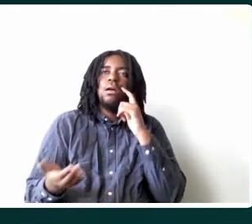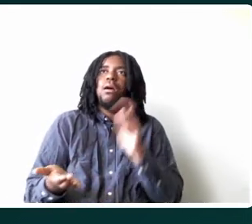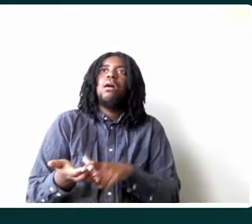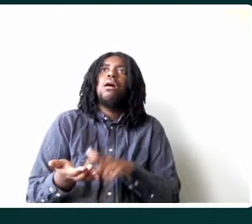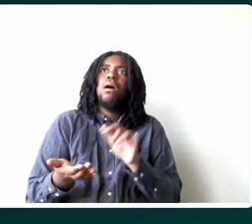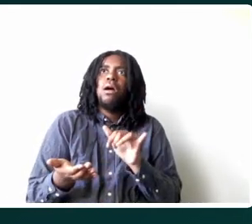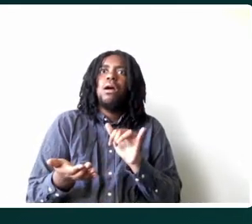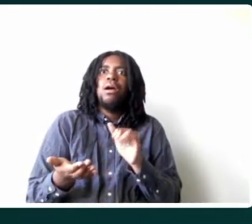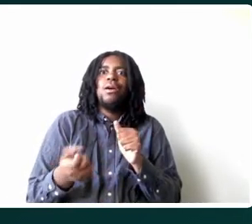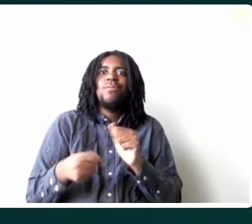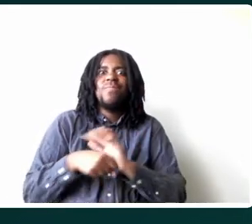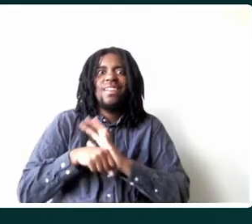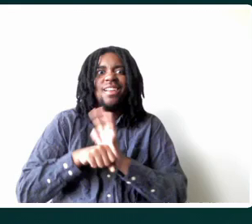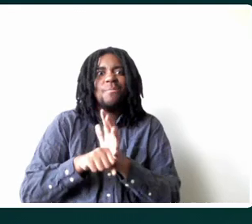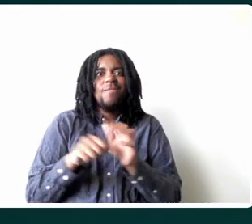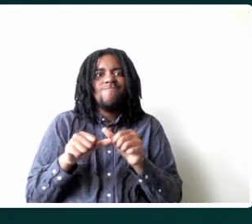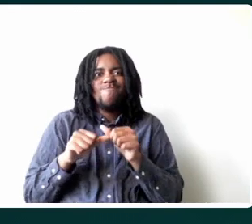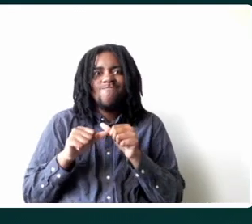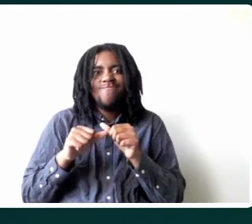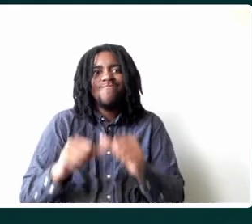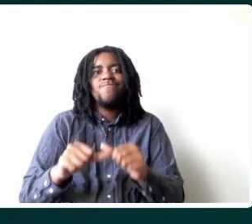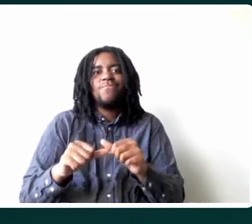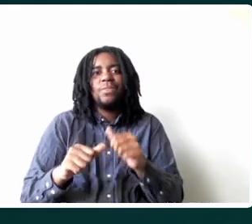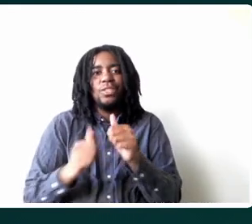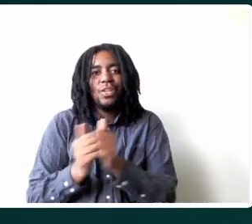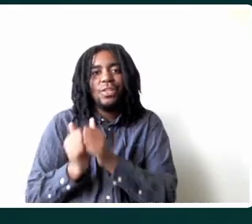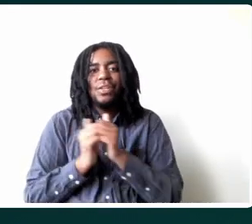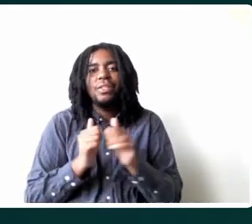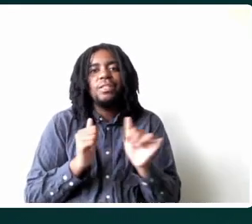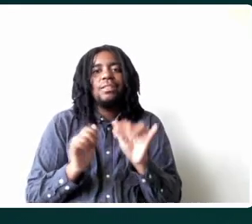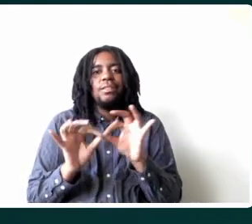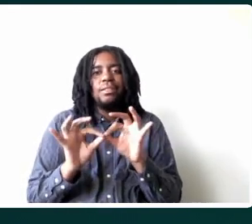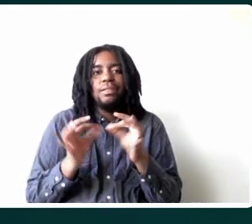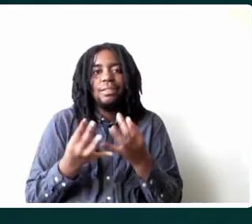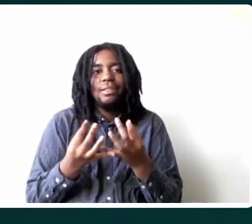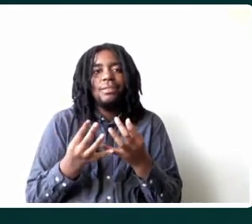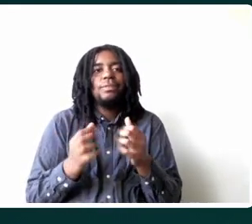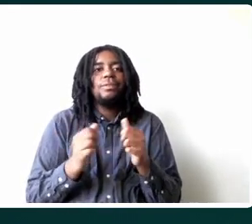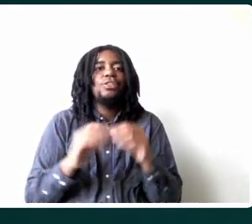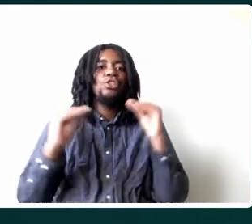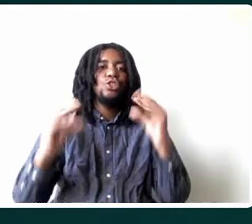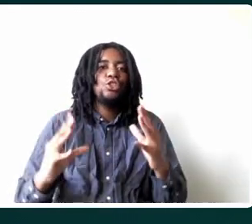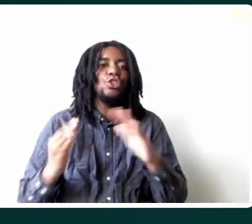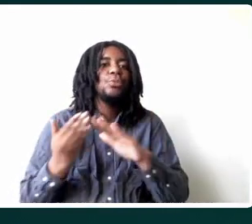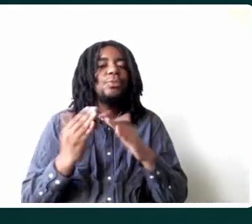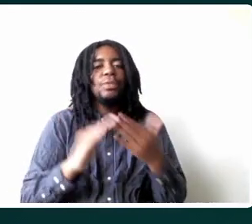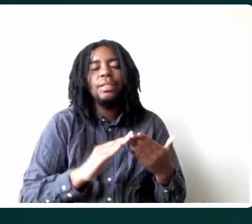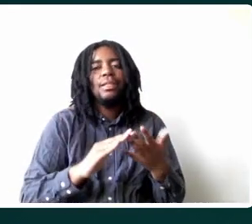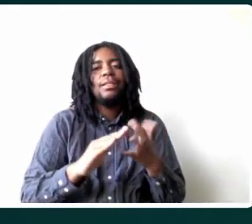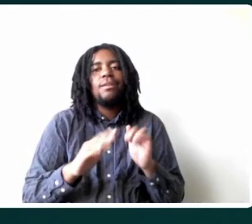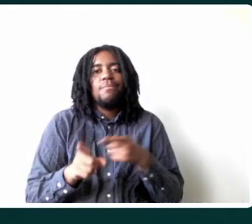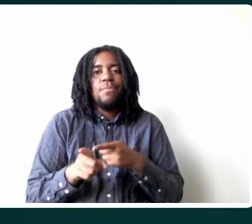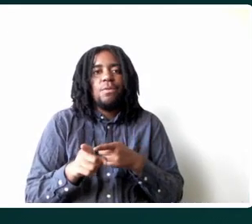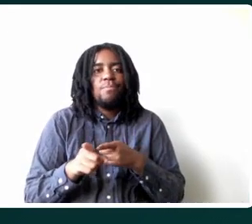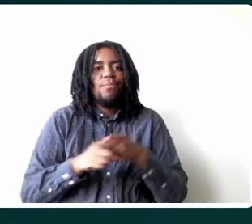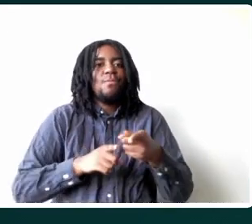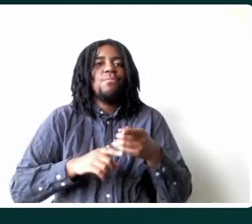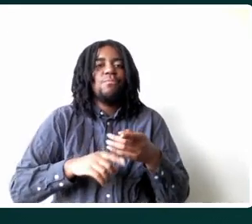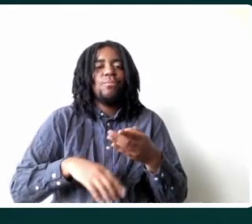together as a teacher community. What it would mean to have a professional learning experience, that in which we all -- we shared multimodal stories with each other,